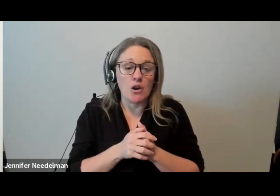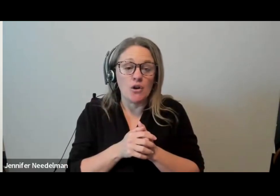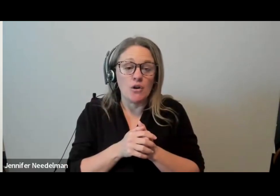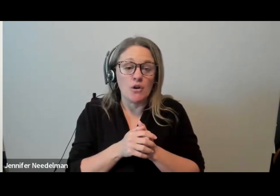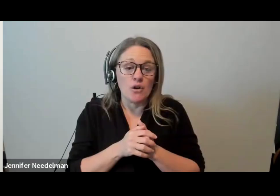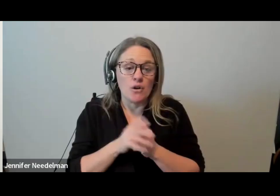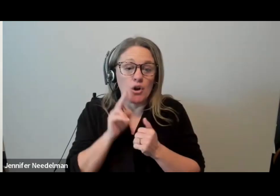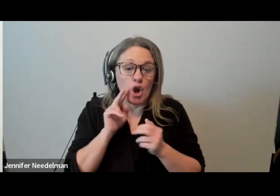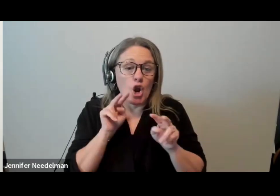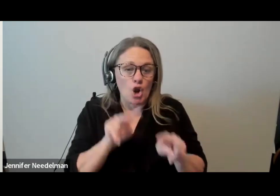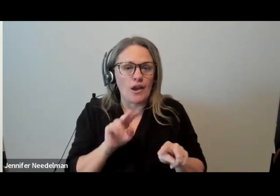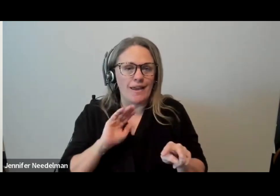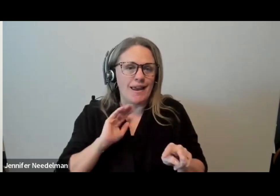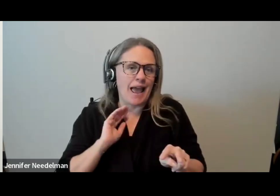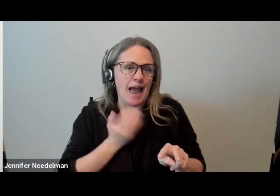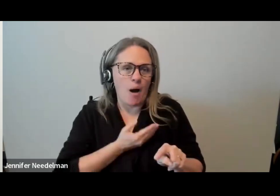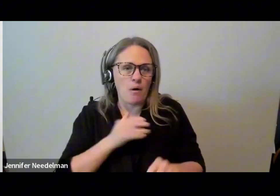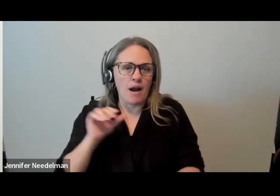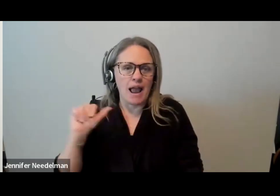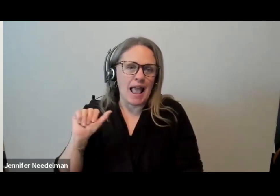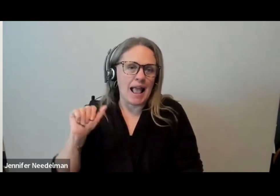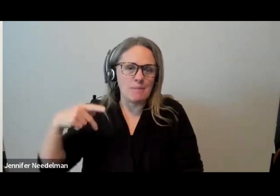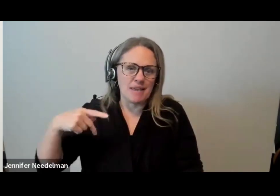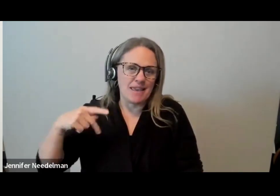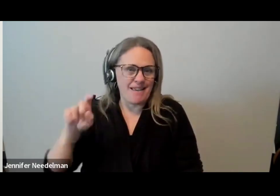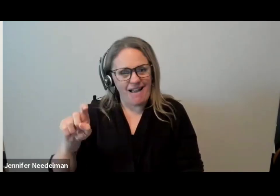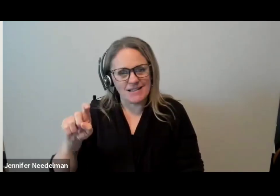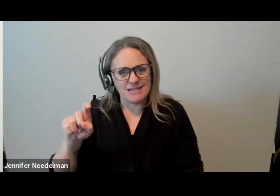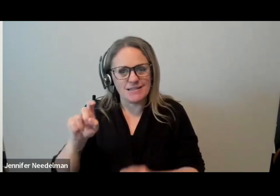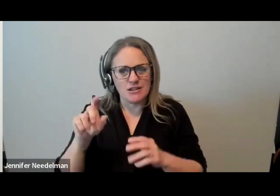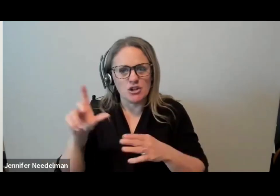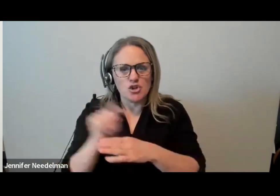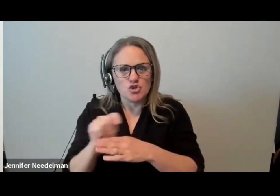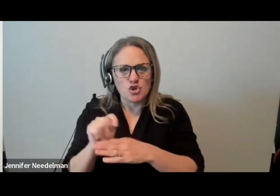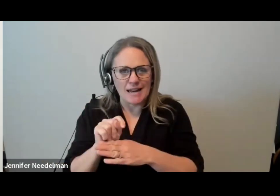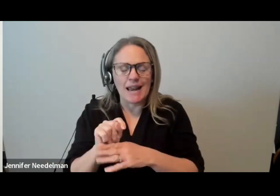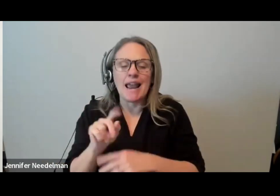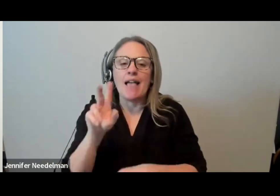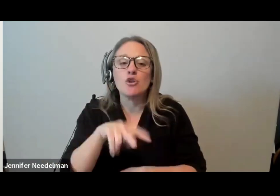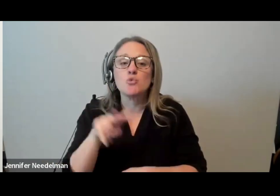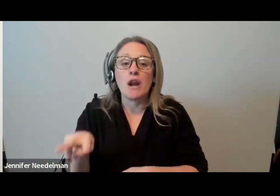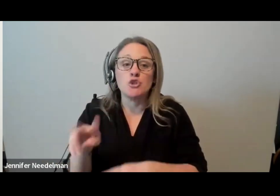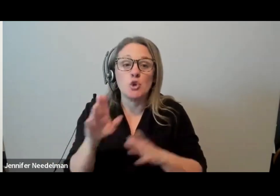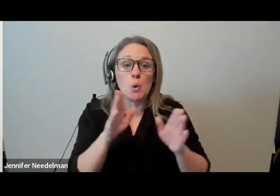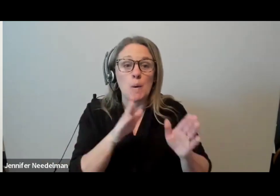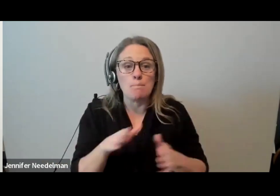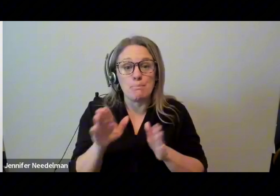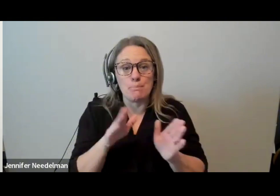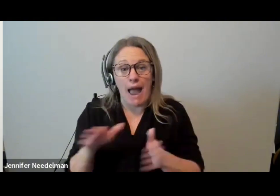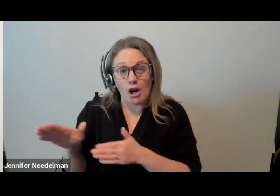at our APX training and the 22 patterns that we recognize, right? And that is pre-building in then all of your screen readers,